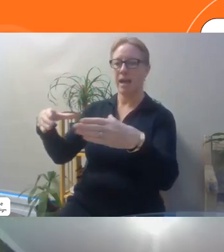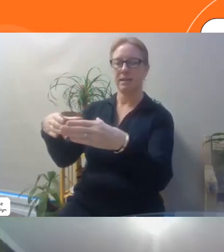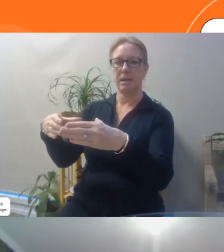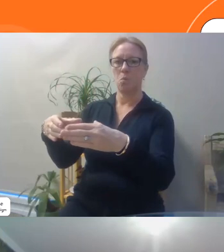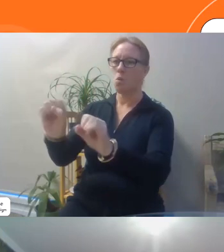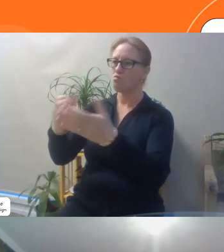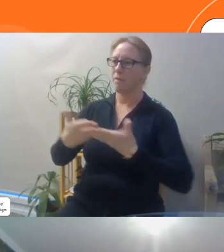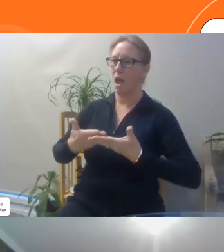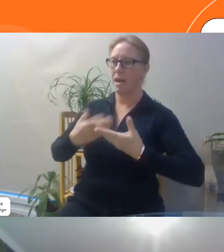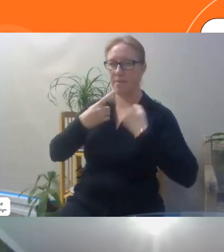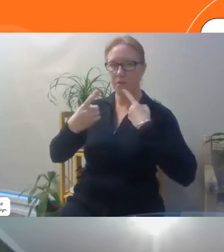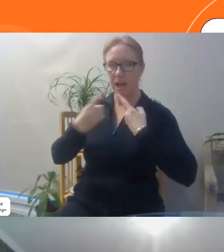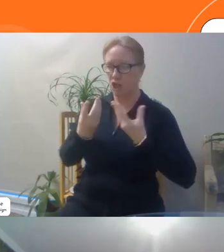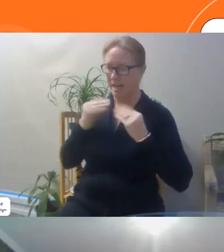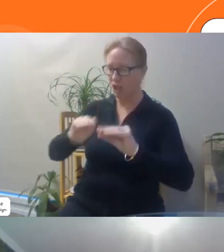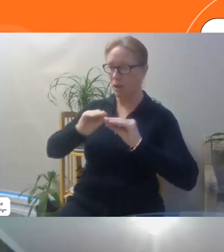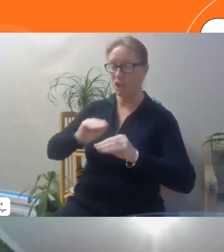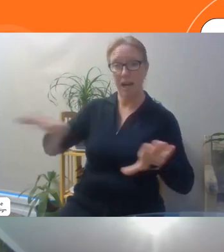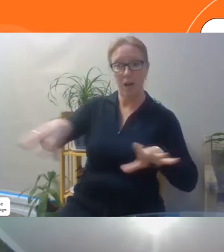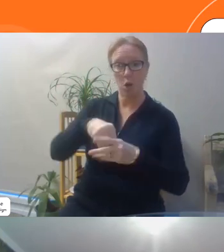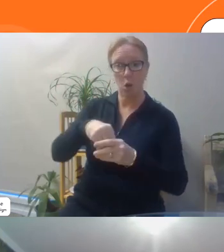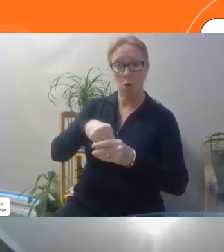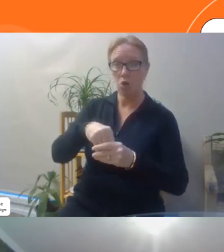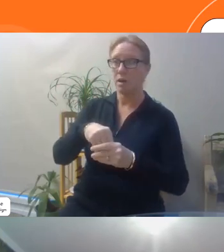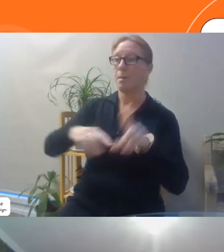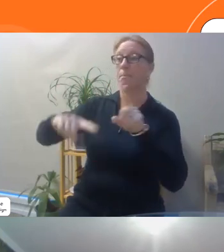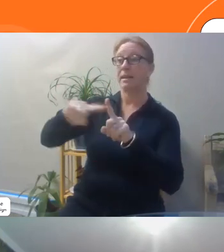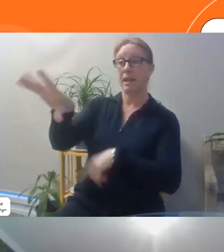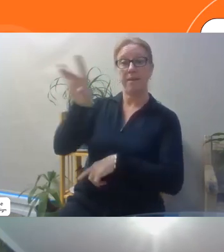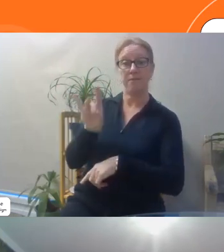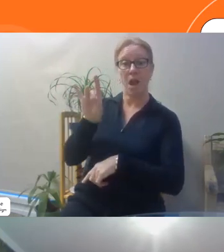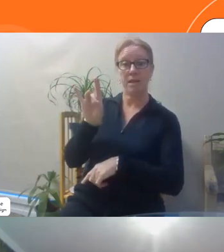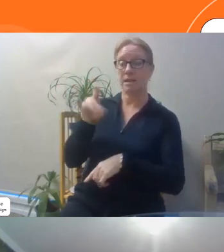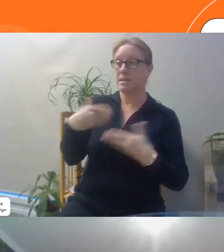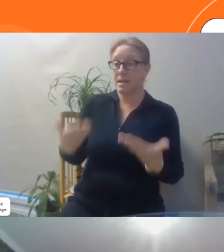education and inclusion. We also invited the current Minister for